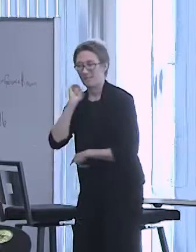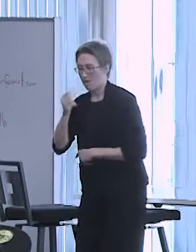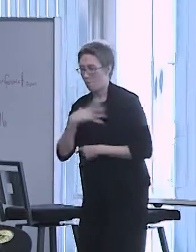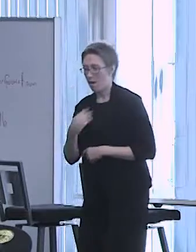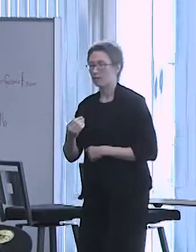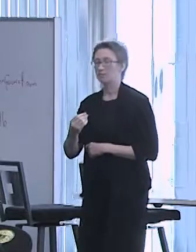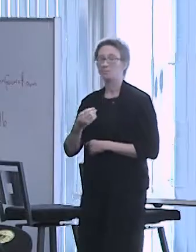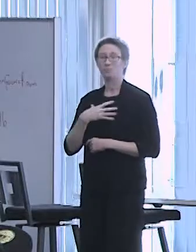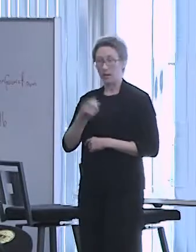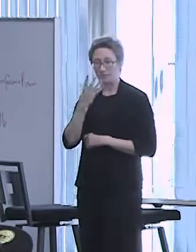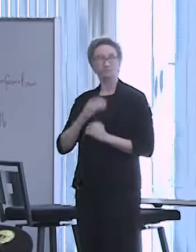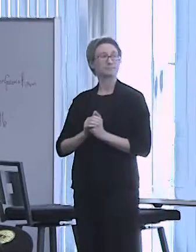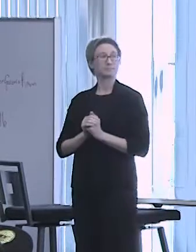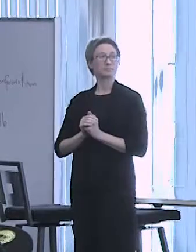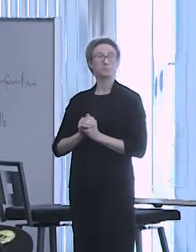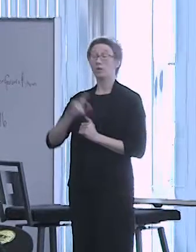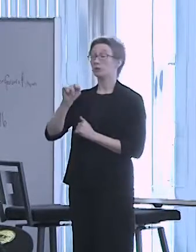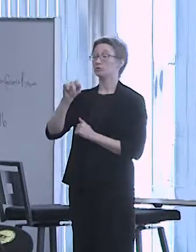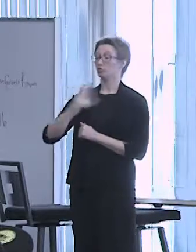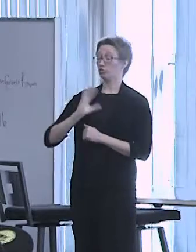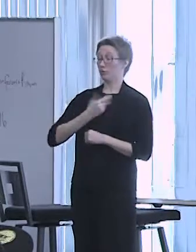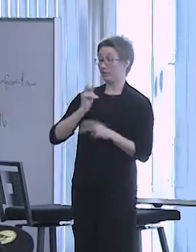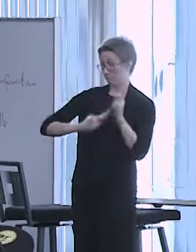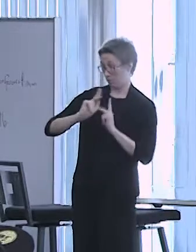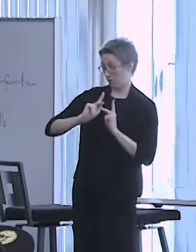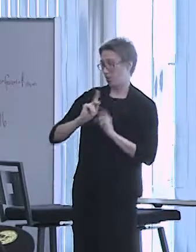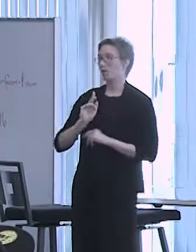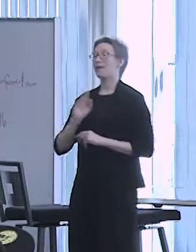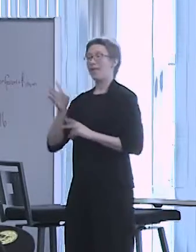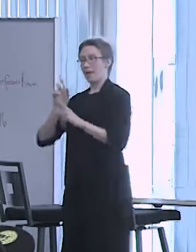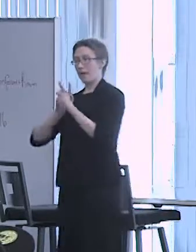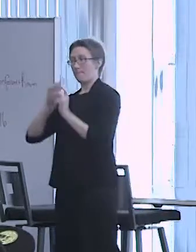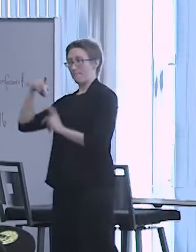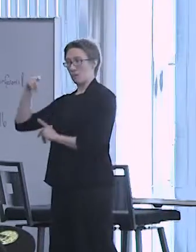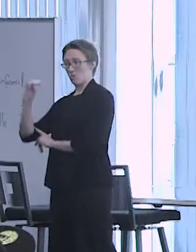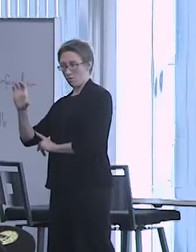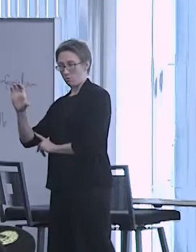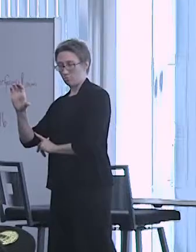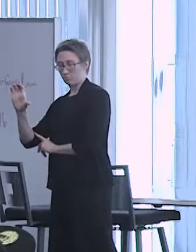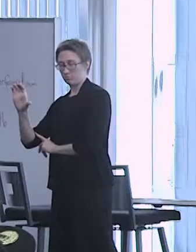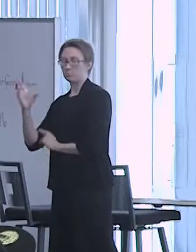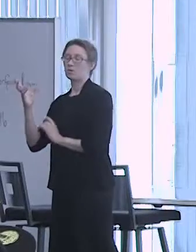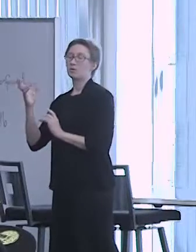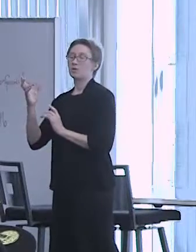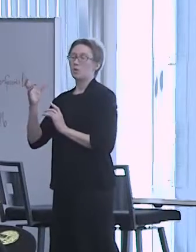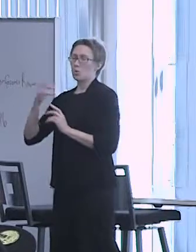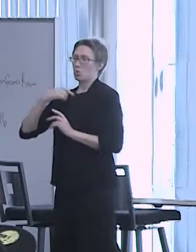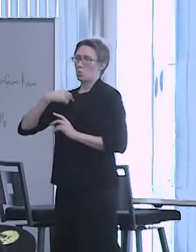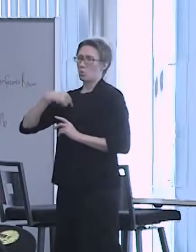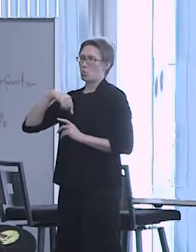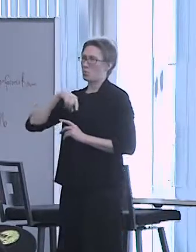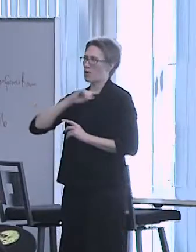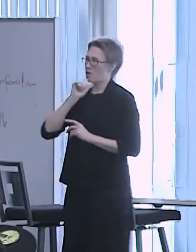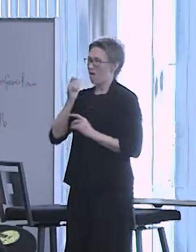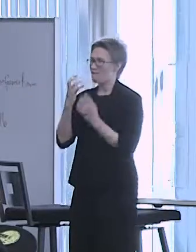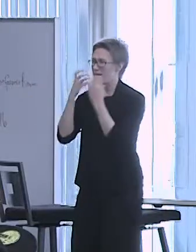both as trans people, and as people of color, or indigenous people. We are constantly devalued because of how we came to know our gender,